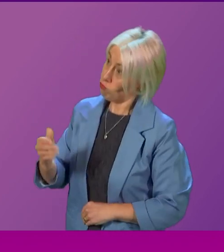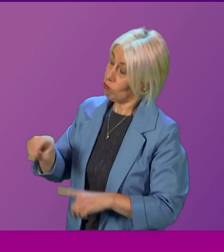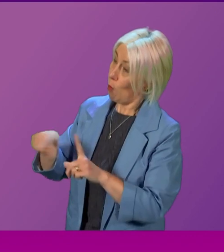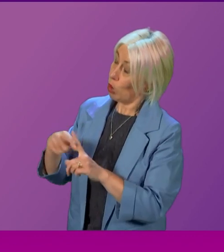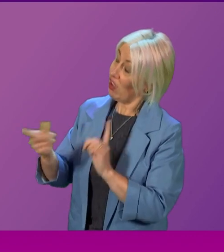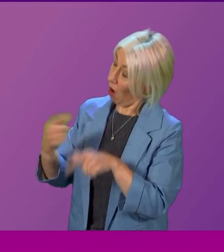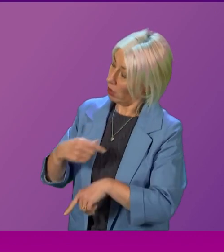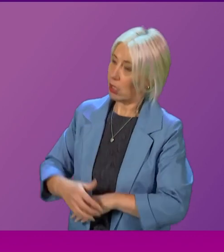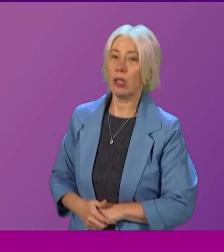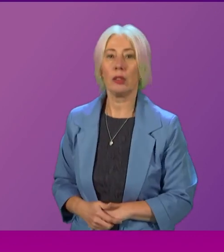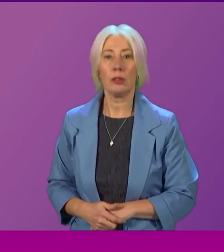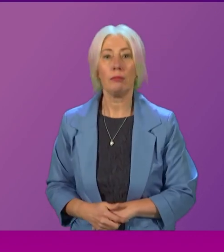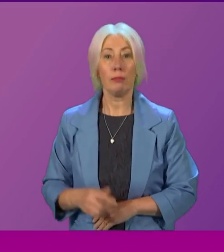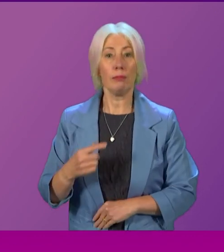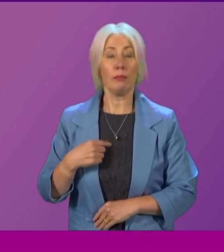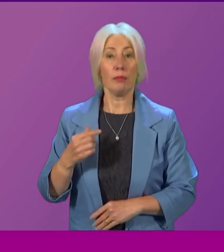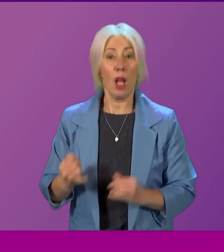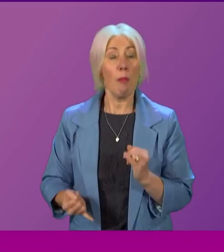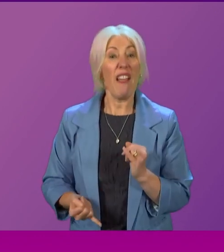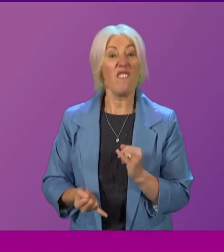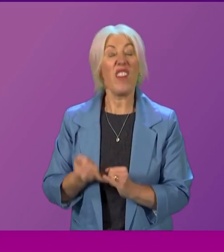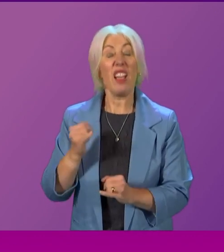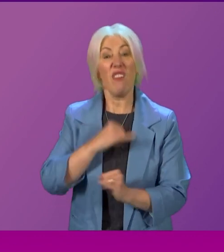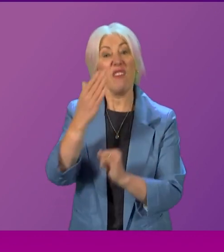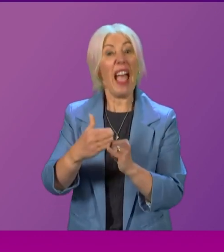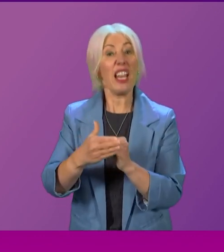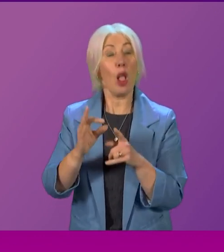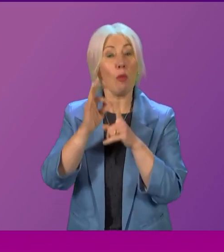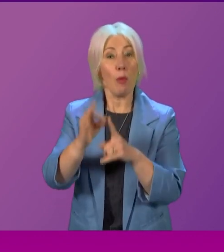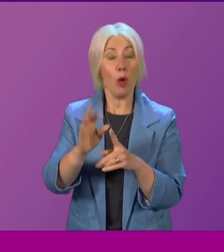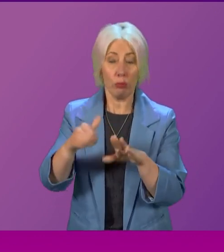Next Tuesday, I am lodging my final proposal for a bill to establish a disability commissioner